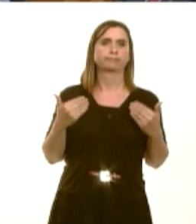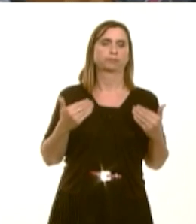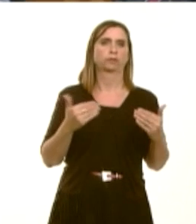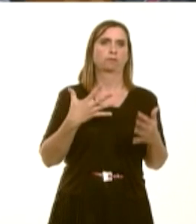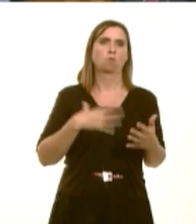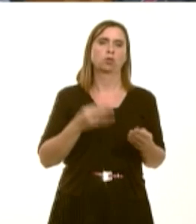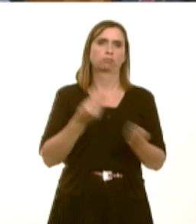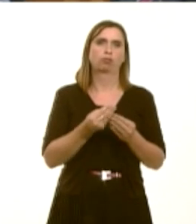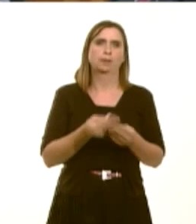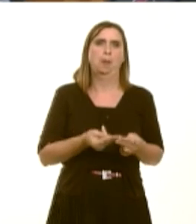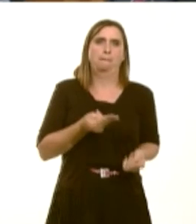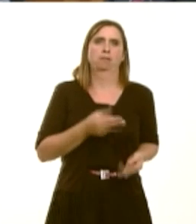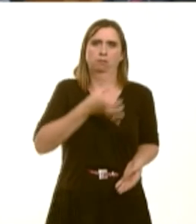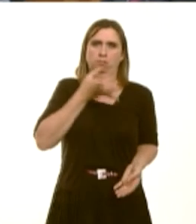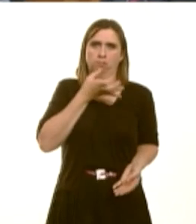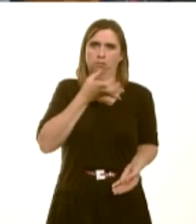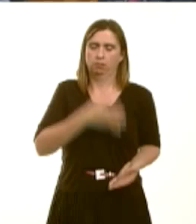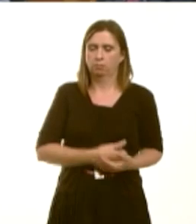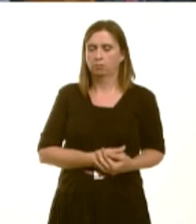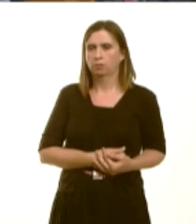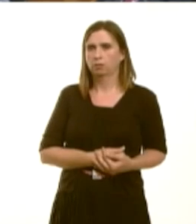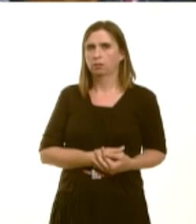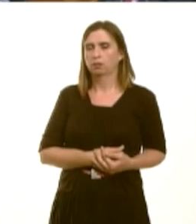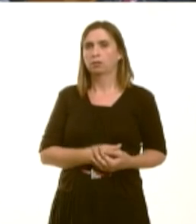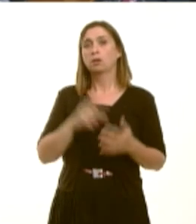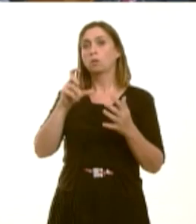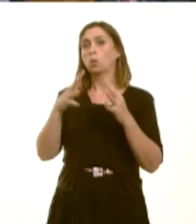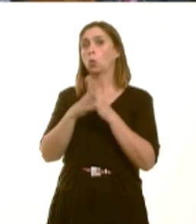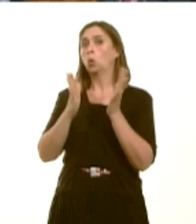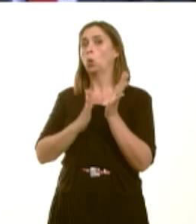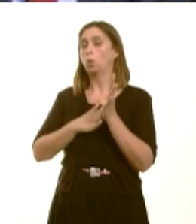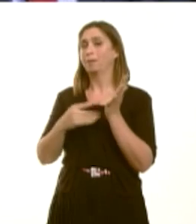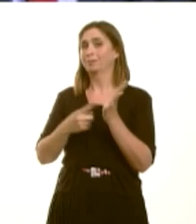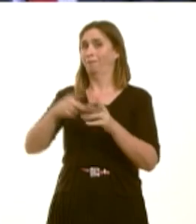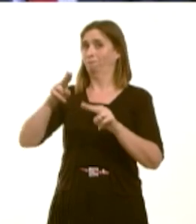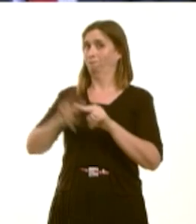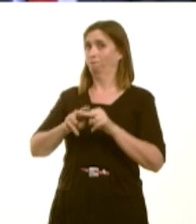doing that. I think it is worth pointing out that, in terms of Cwm Taf, it is performing